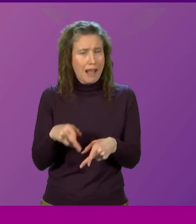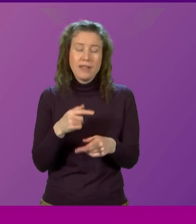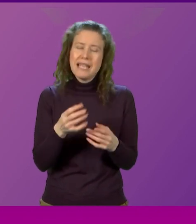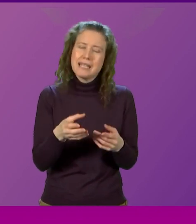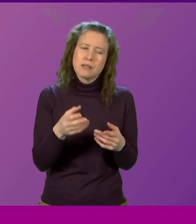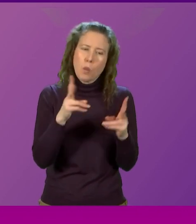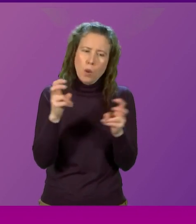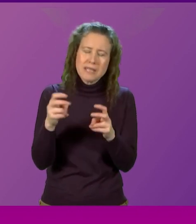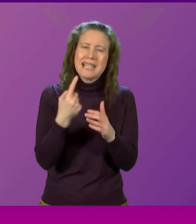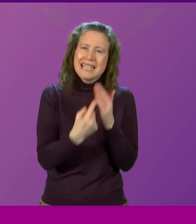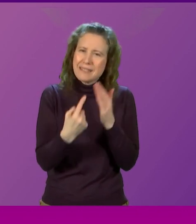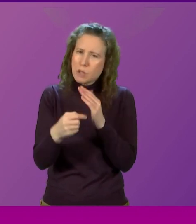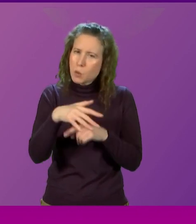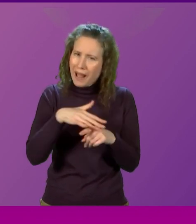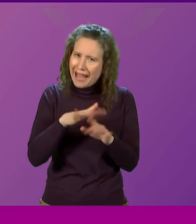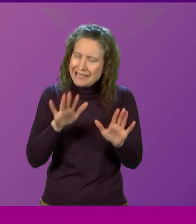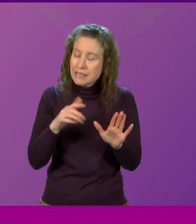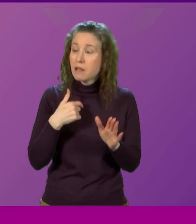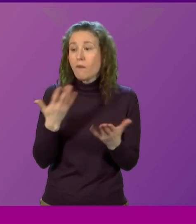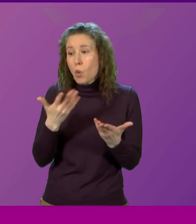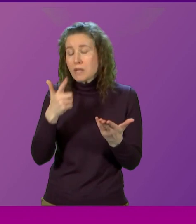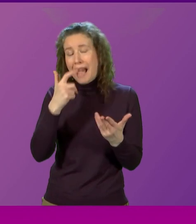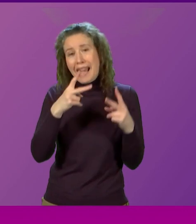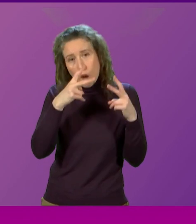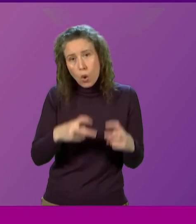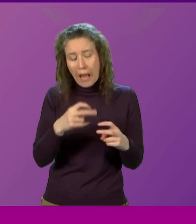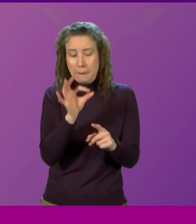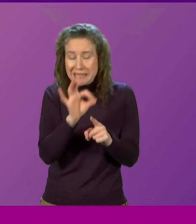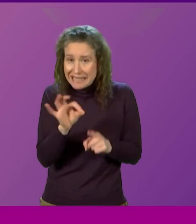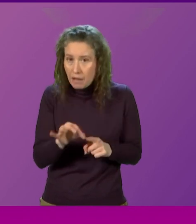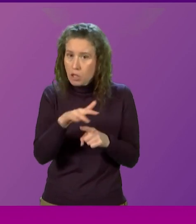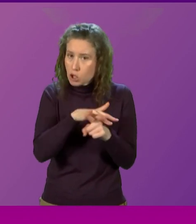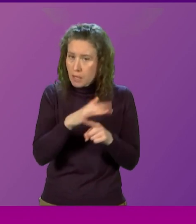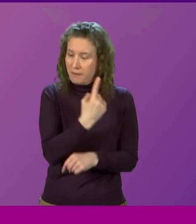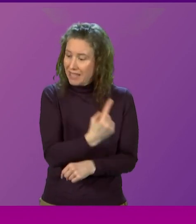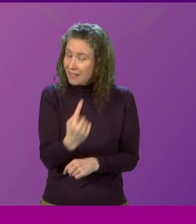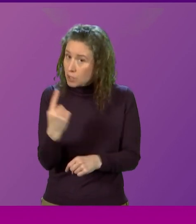As always, I am very willing to look at the particular circumstances of individual cases.